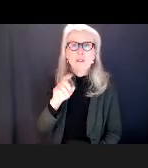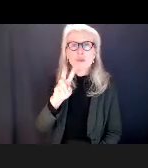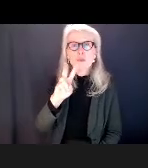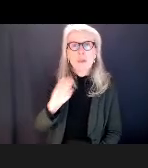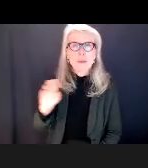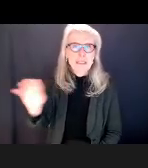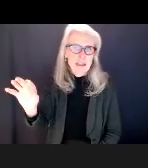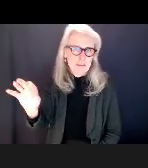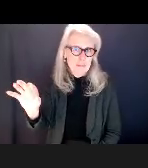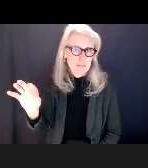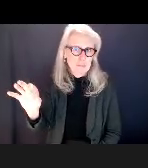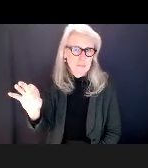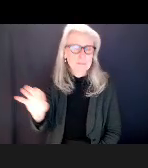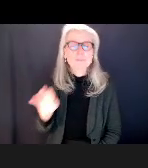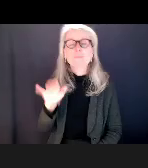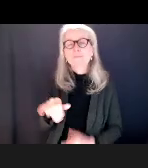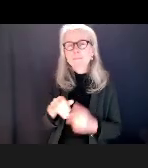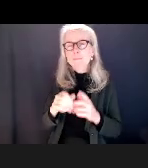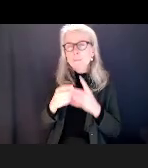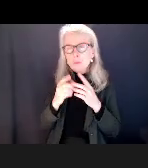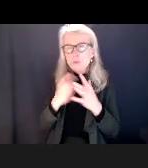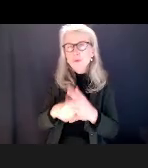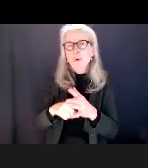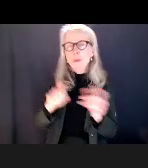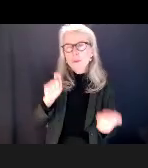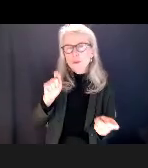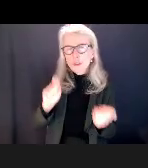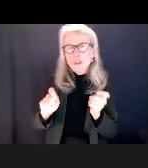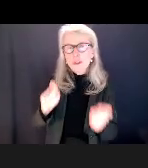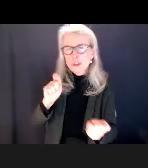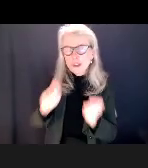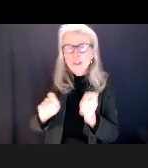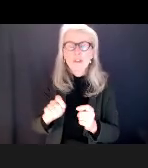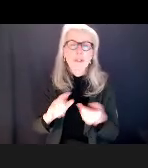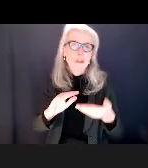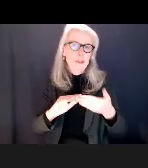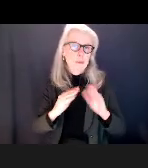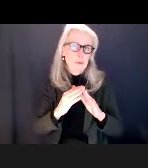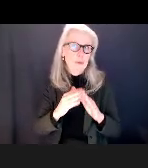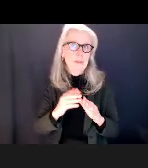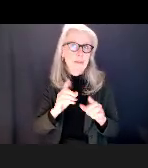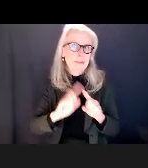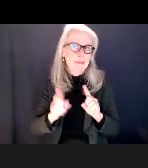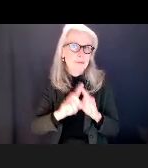But I'm describing a transition to community-based provisioning of social supports, which could have